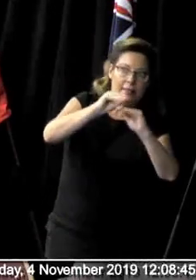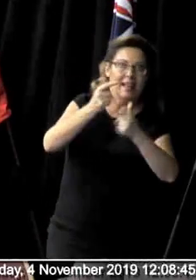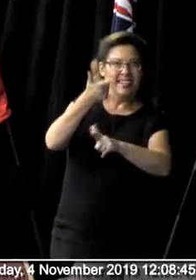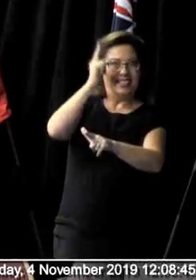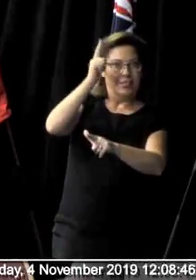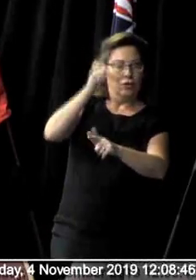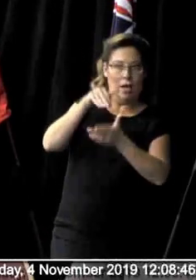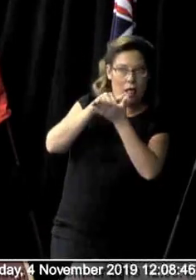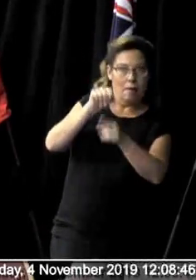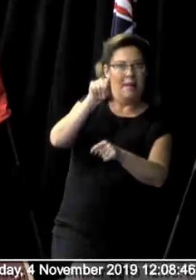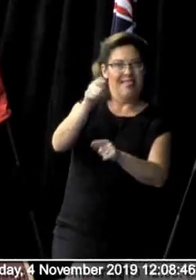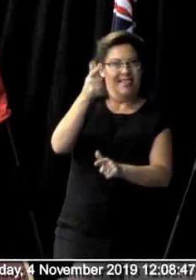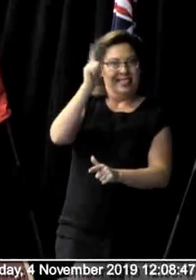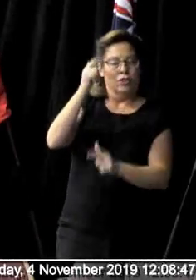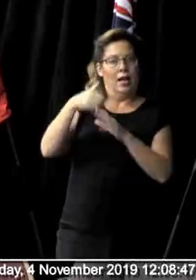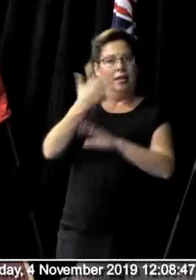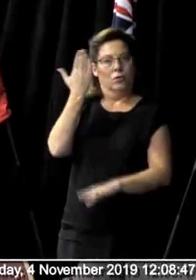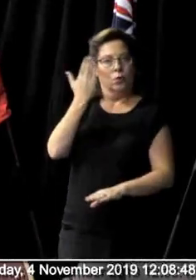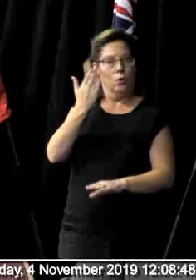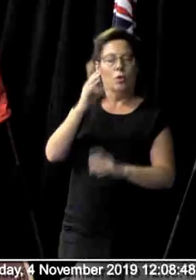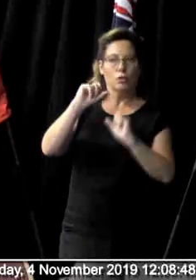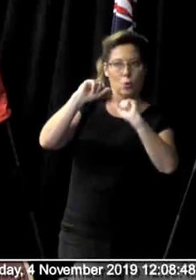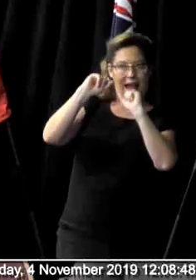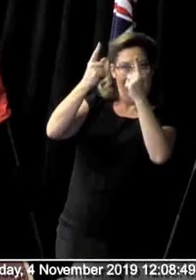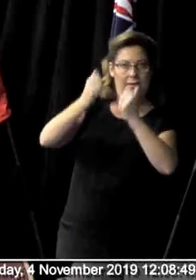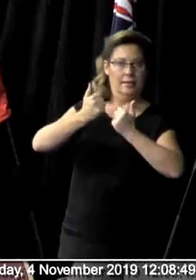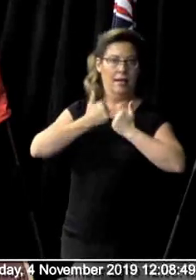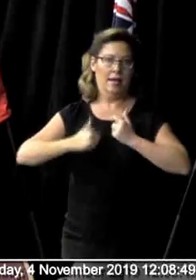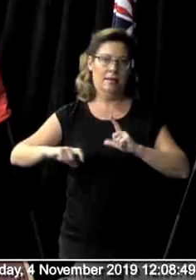challenges, learning needs, learning style, etcetera.